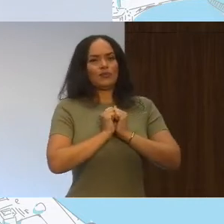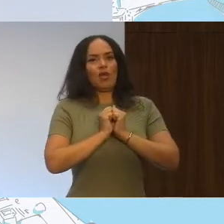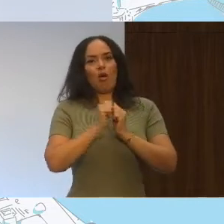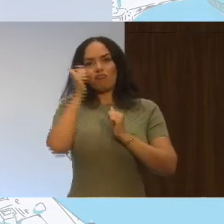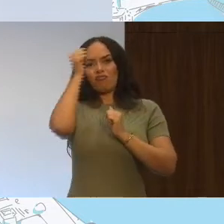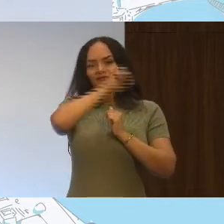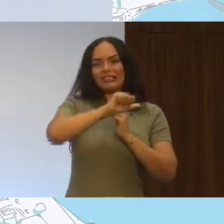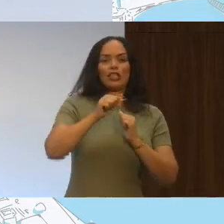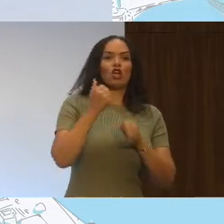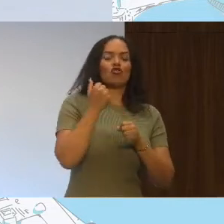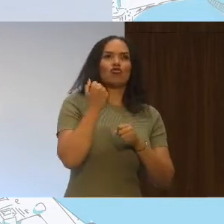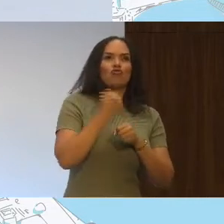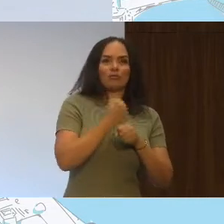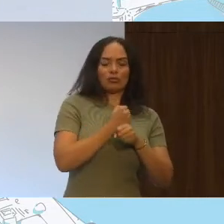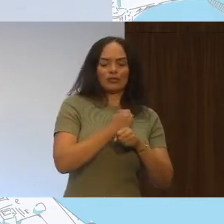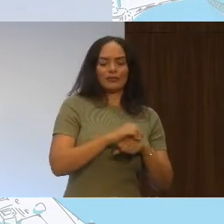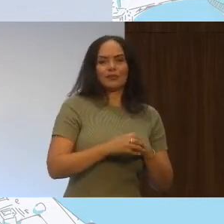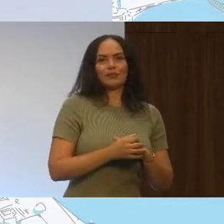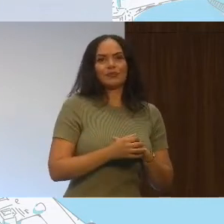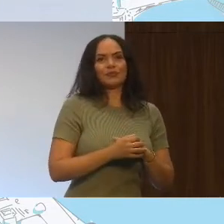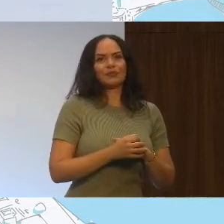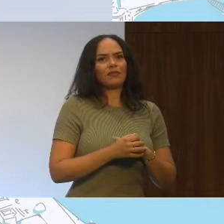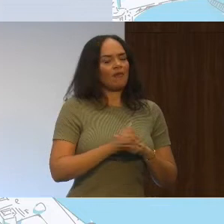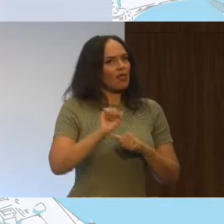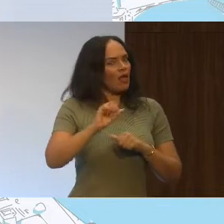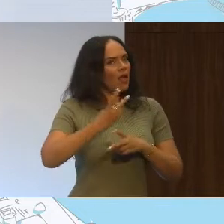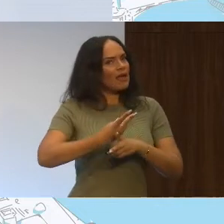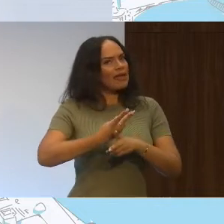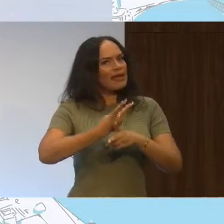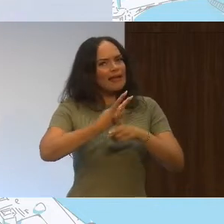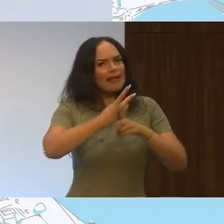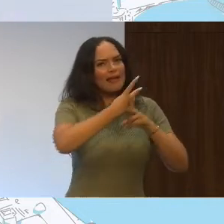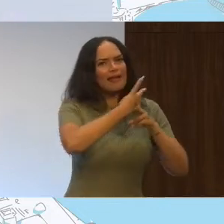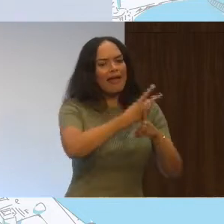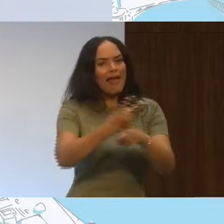Dr Lipton and their teams, not only for their care for so many people with migraine over the years,